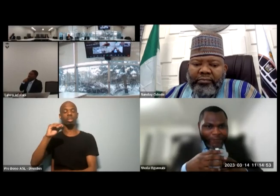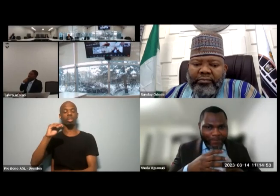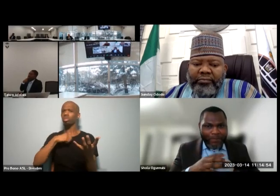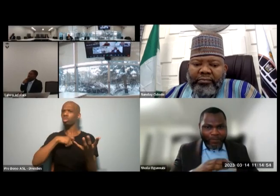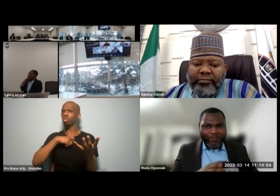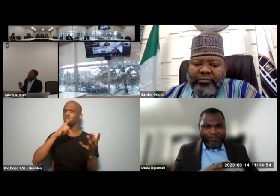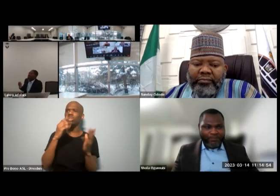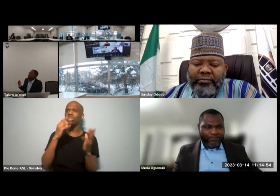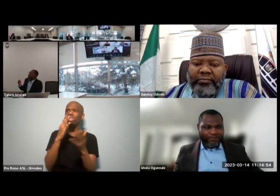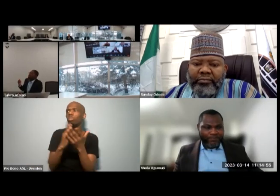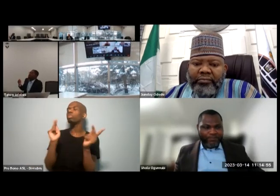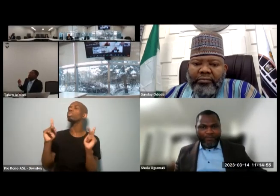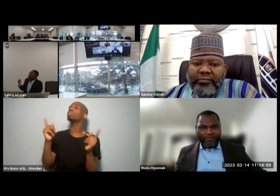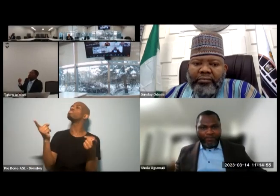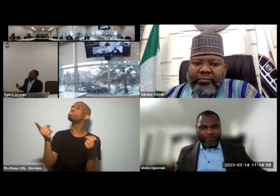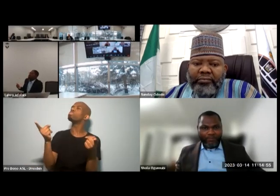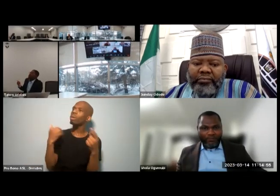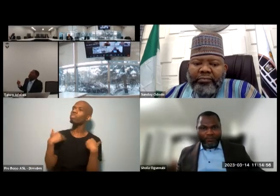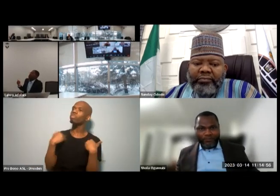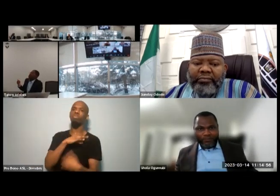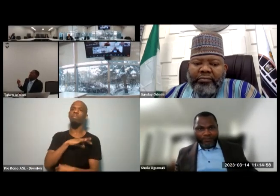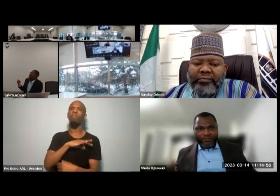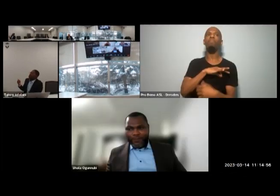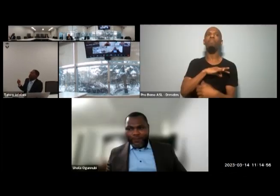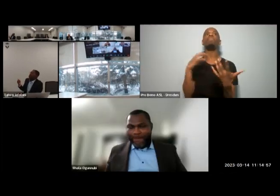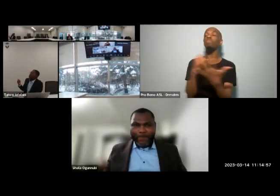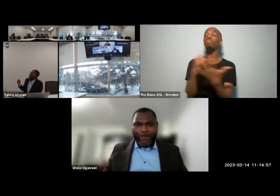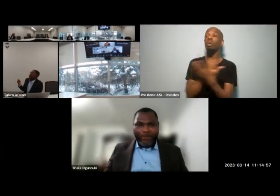and you know, the fact that artists